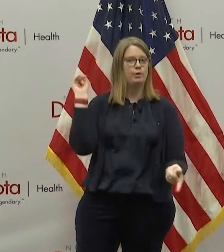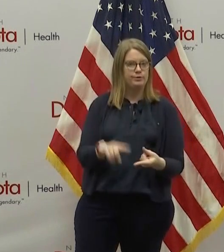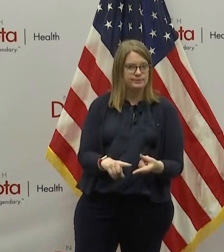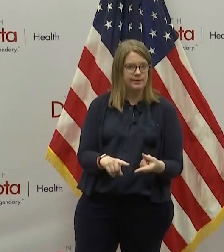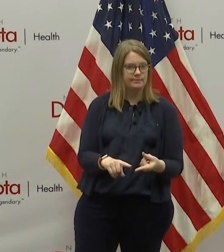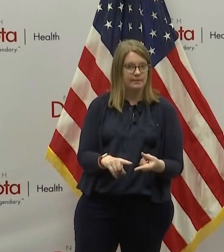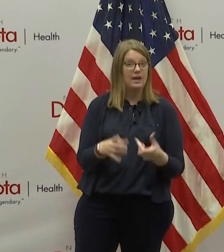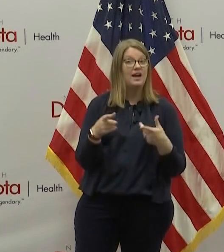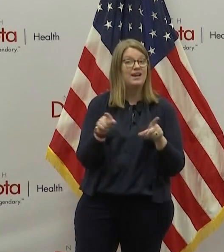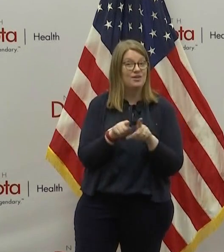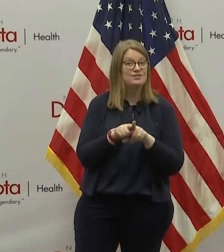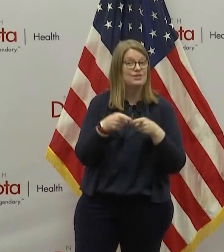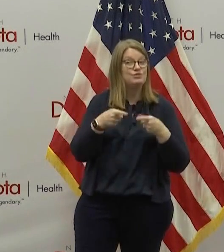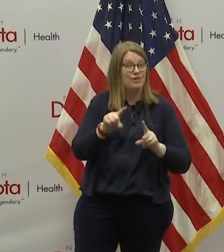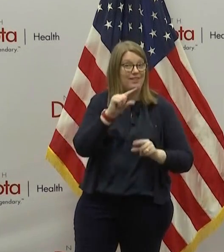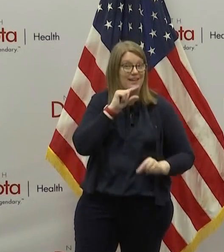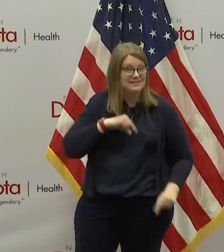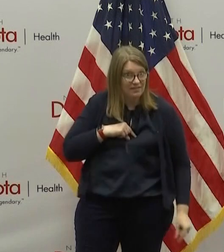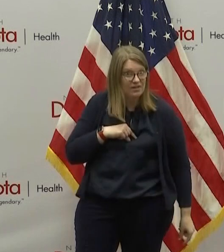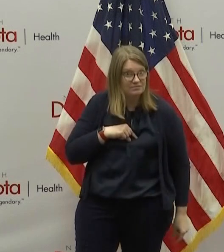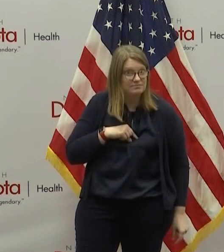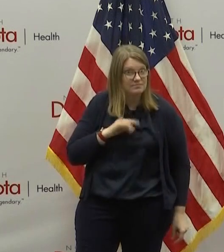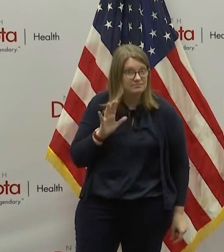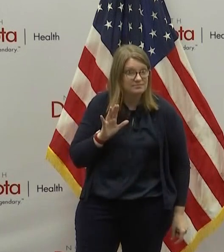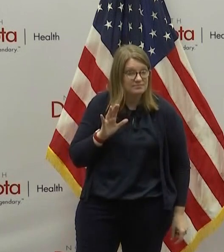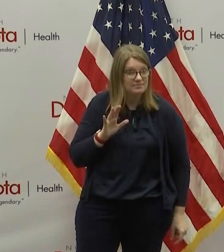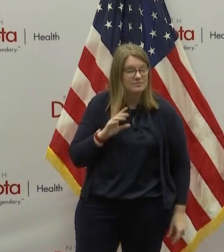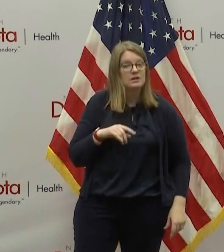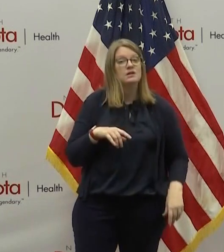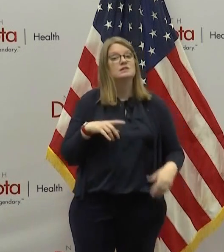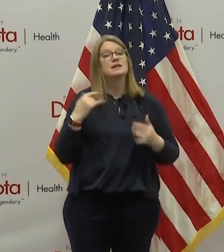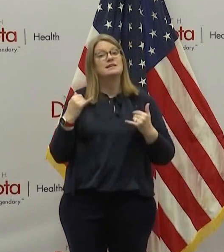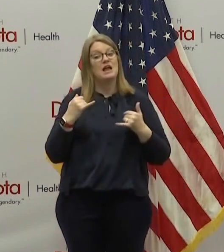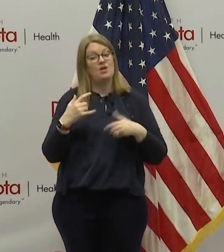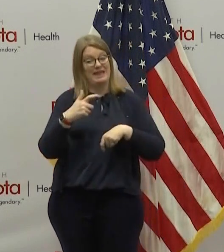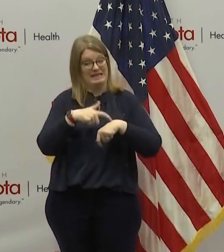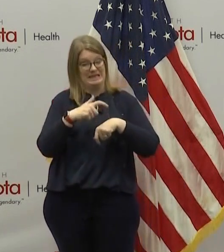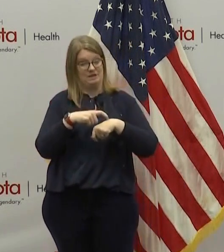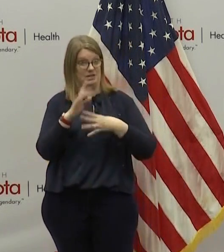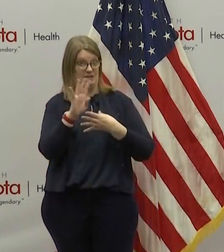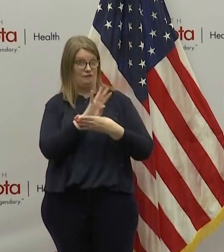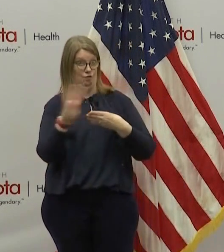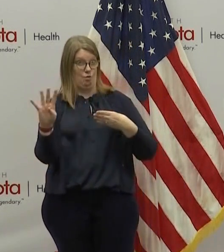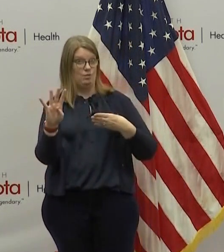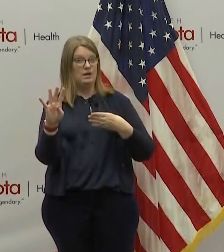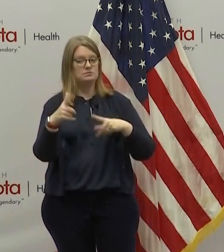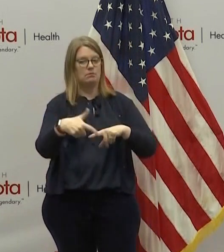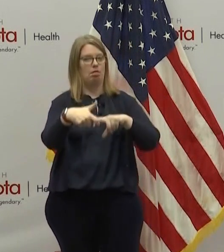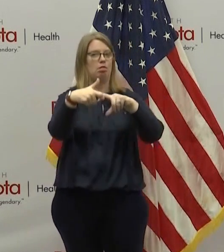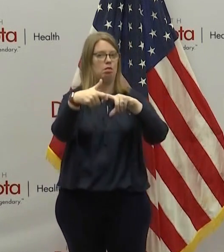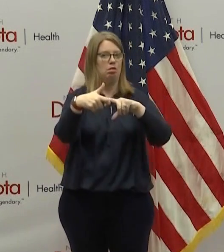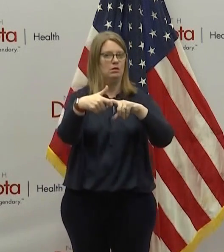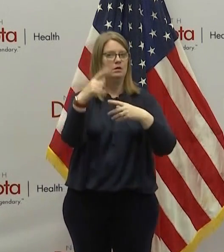THE WAY WE SAVE THE WINTER SPORT SPORTS SEASON IS DECREASING TRANSMISSIBLE MOMENTS NOW IN NOVEMBER AND OVER THANKSGIVING.